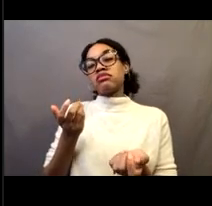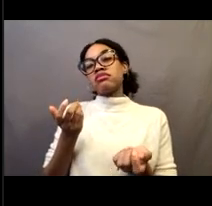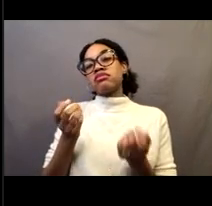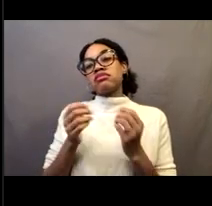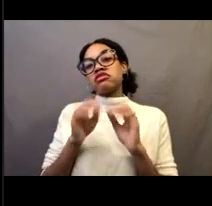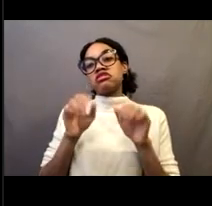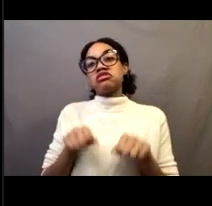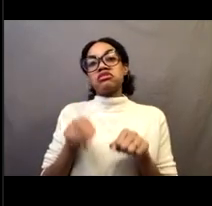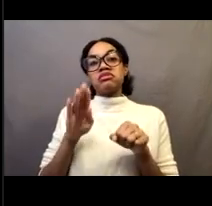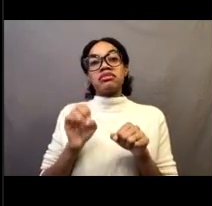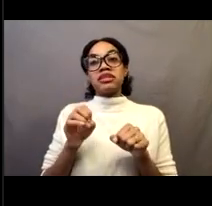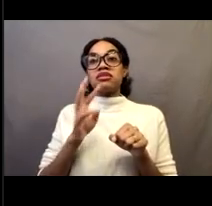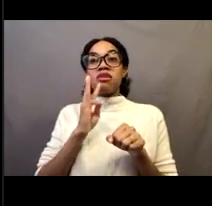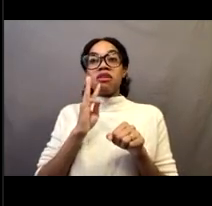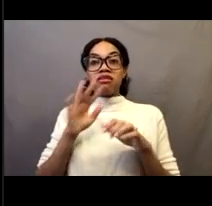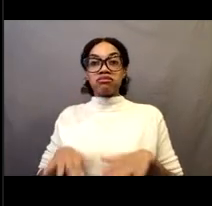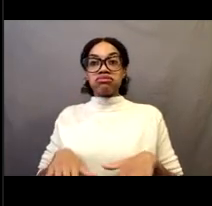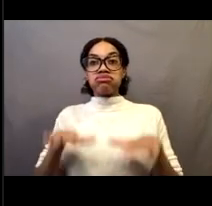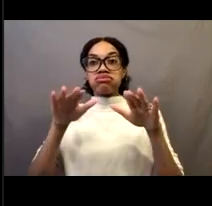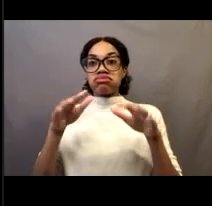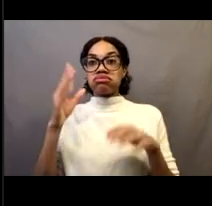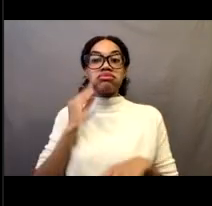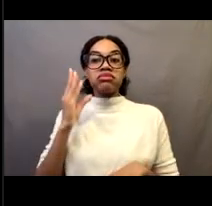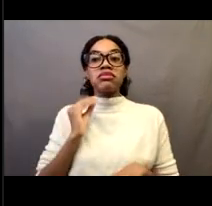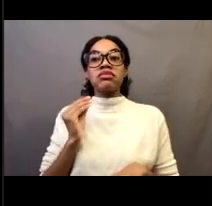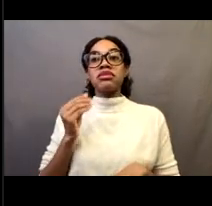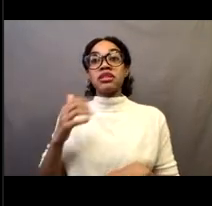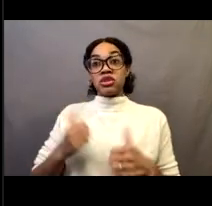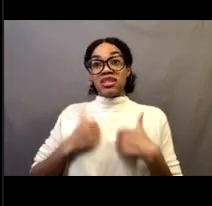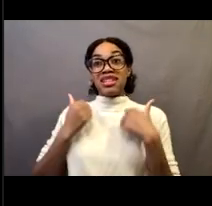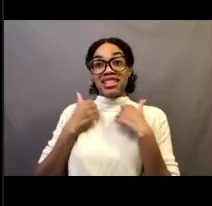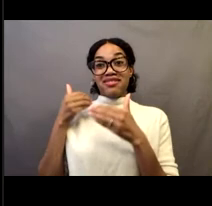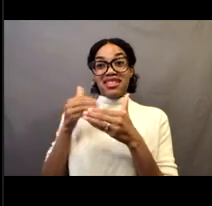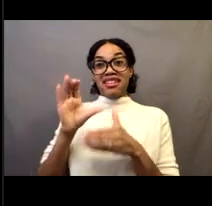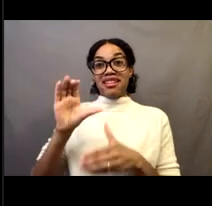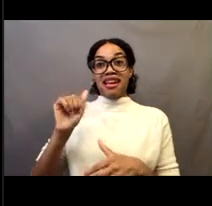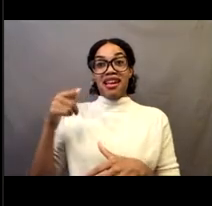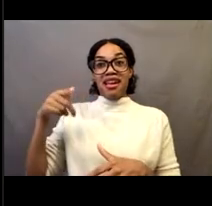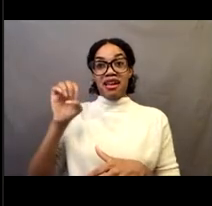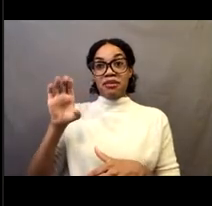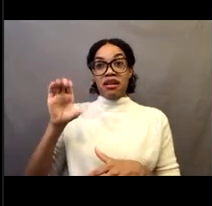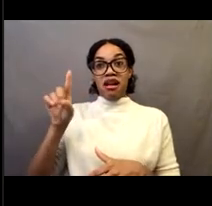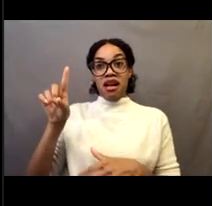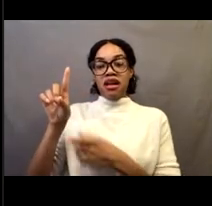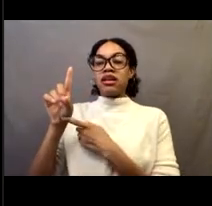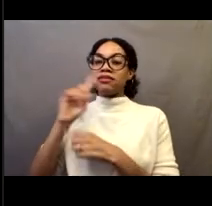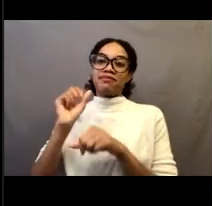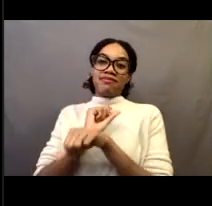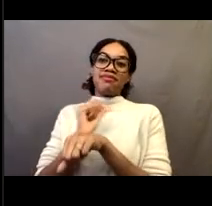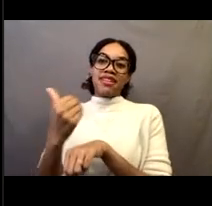Have you been in any flooding if you live on the Cape. I have to say we had a little bit of flooding the last couple of days.